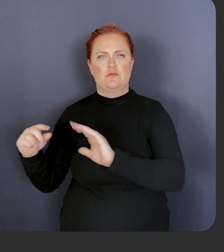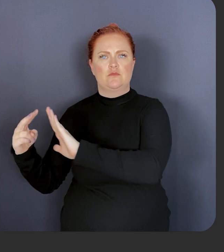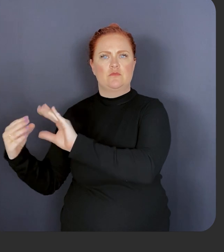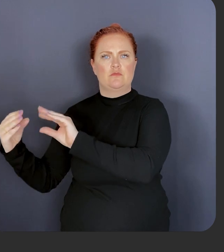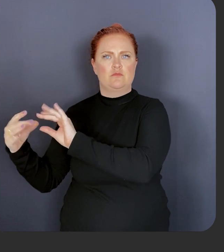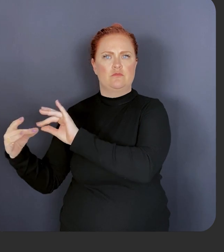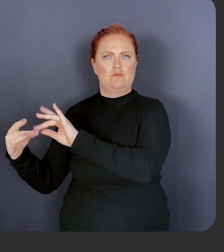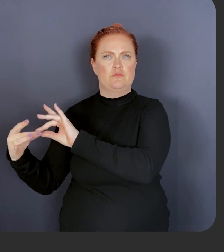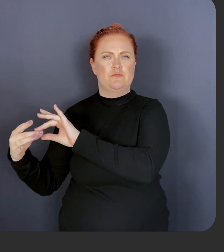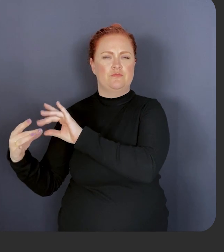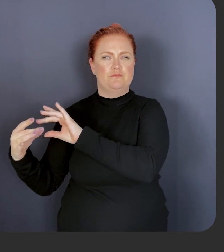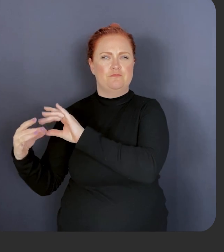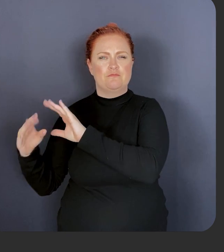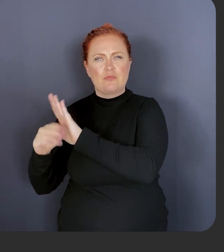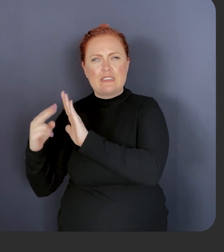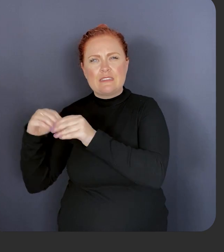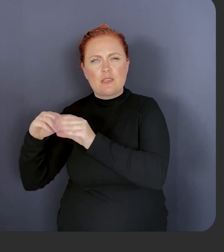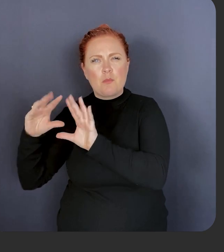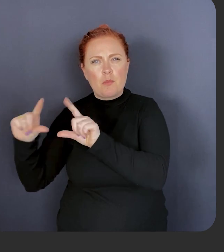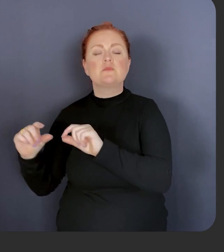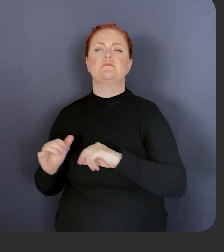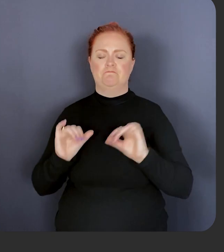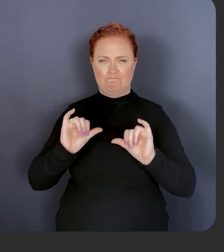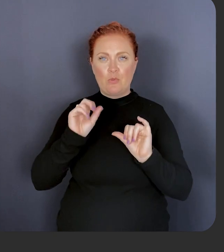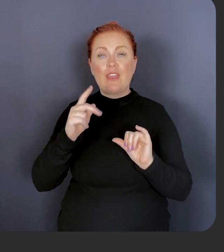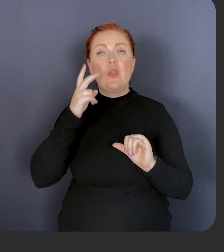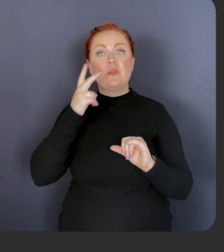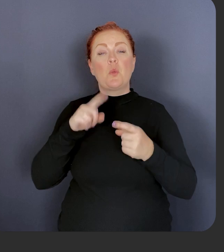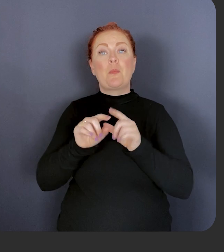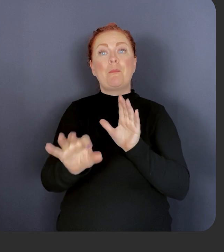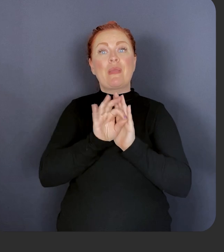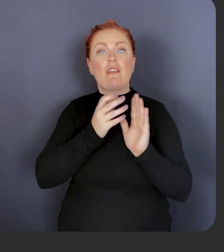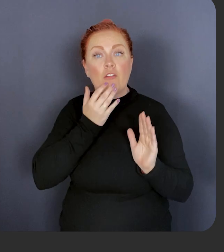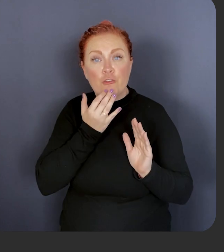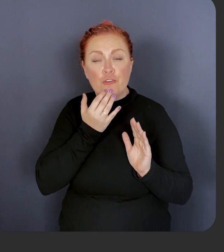You are currently on a text element inside of a list box. OK. So you can see that when I selected that color